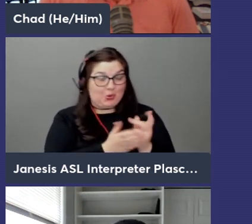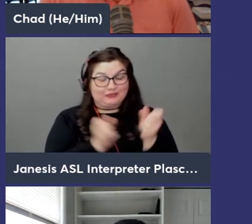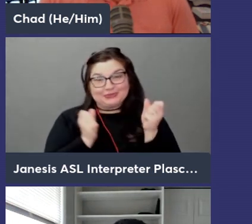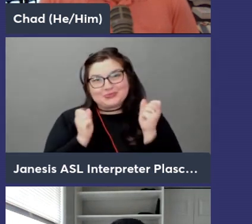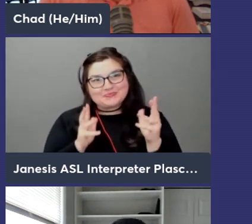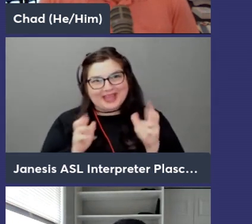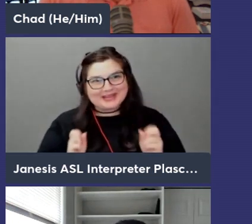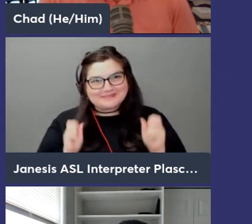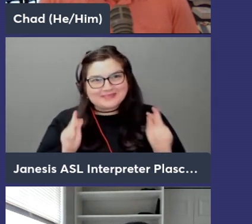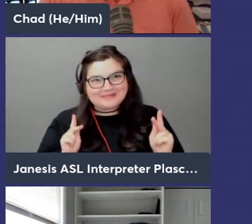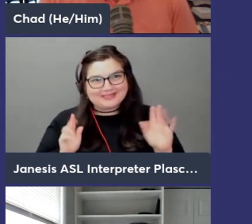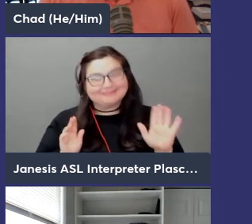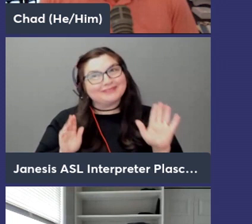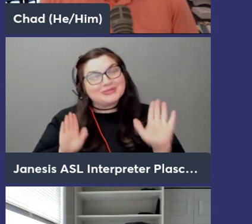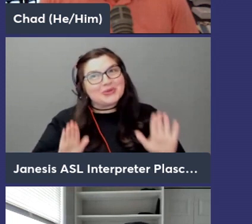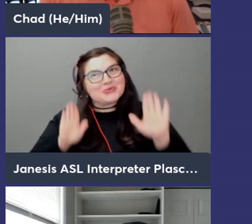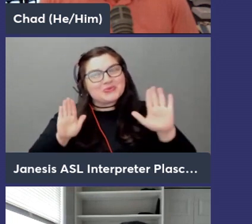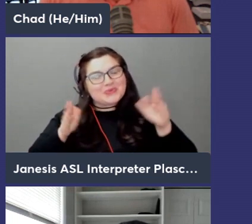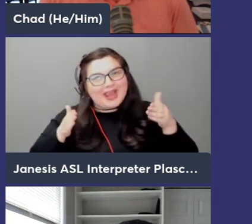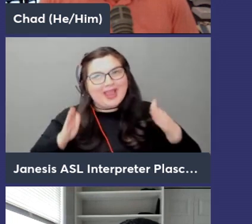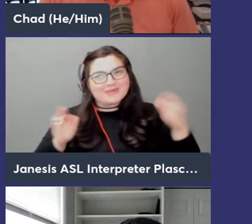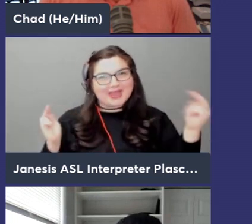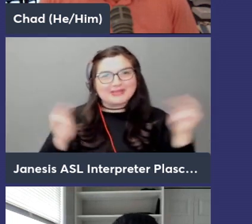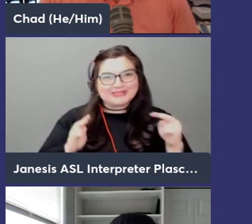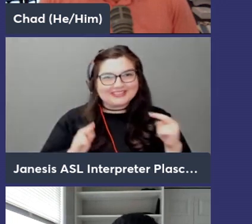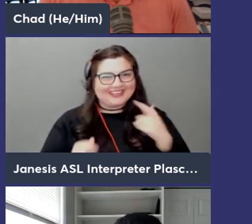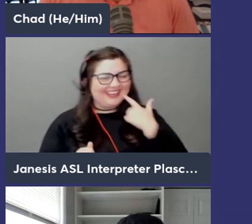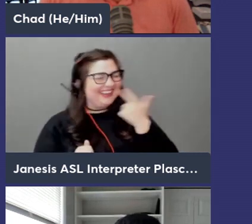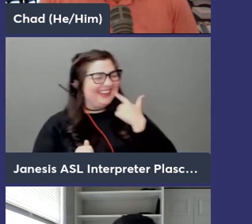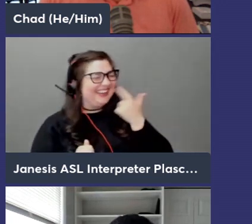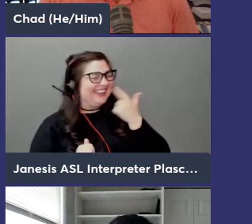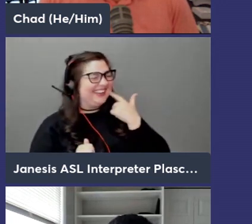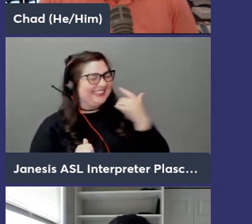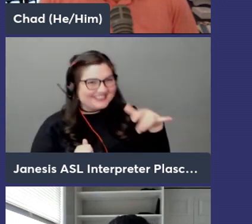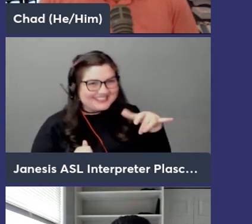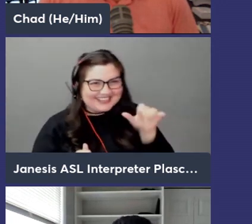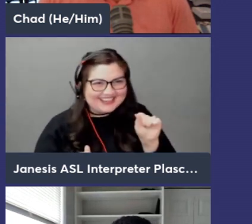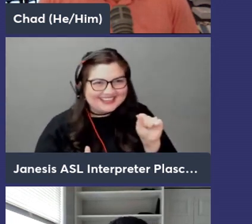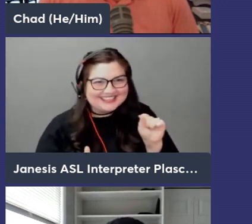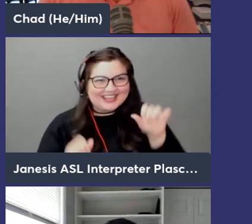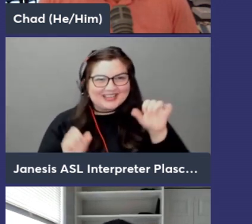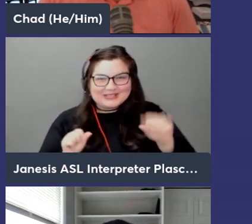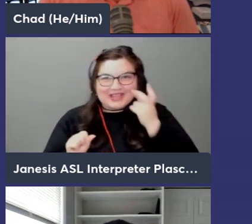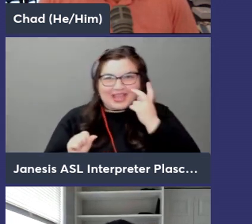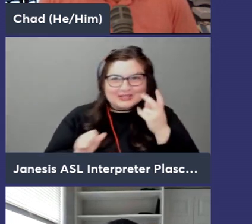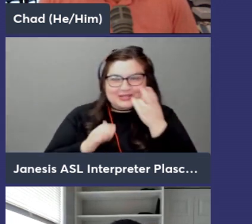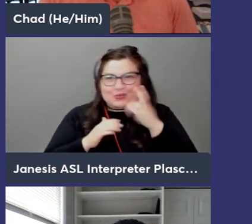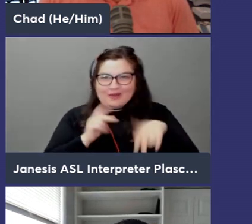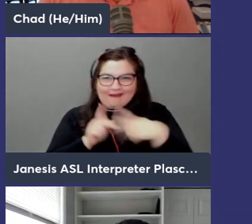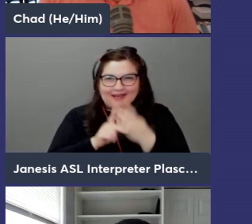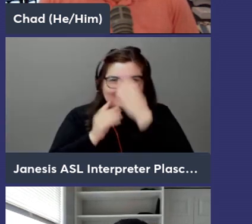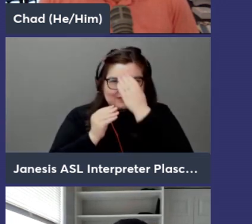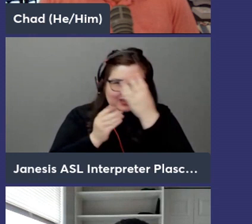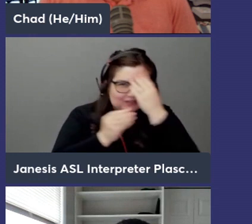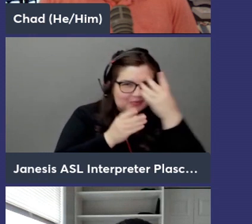this is a great way to start to look at this, and see what sort of information you can do. So yet again,